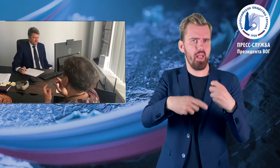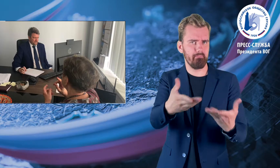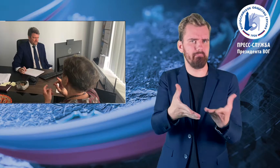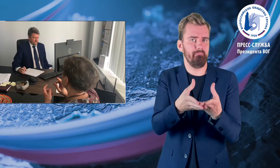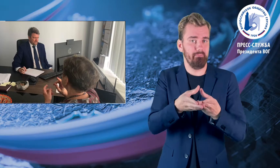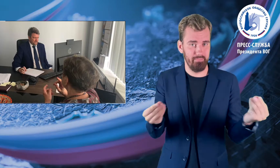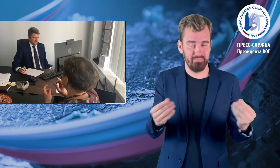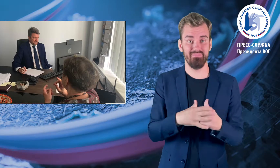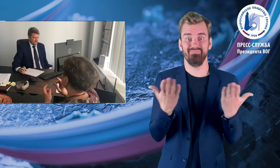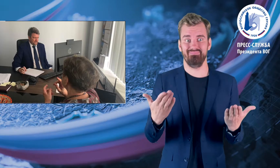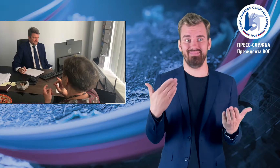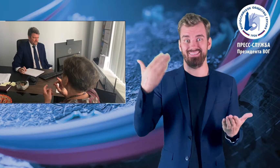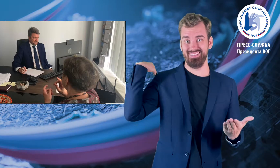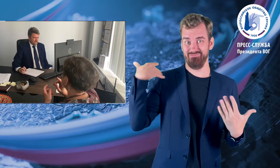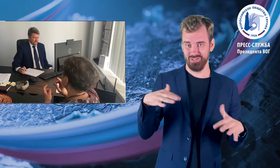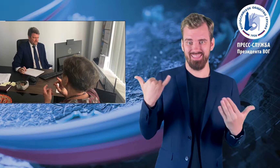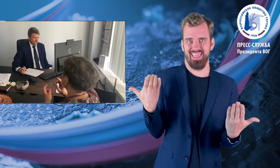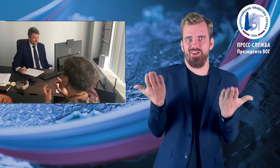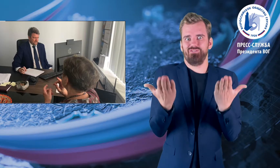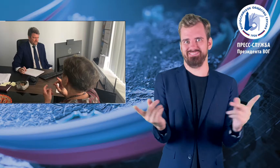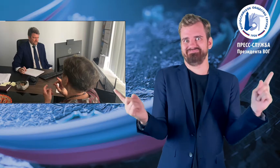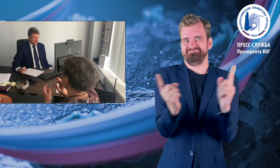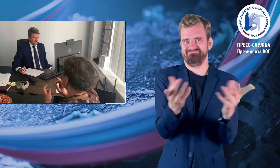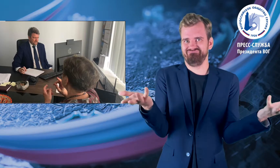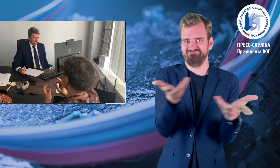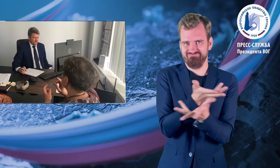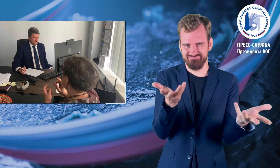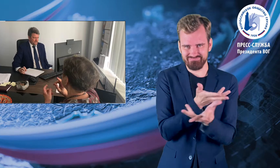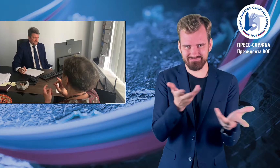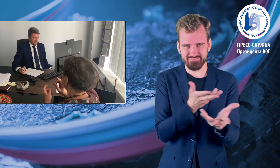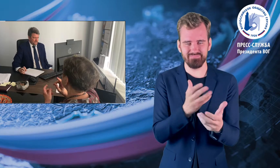to the Ministry of Health of Russia to solve these problems.